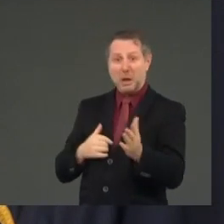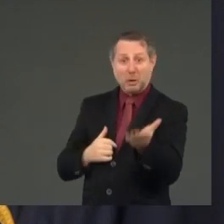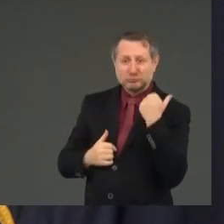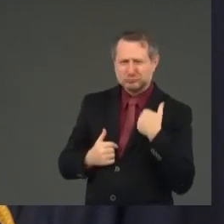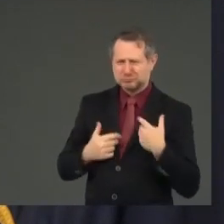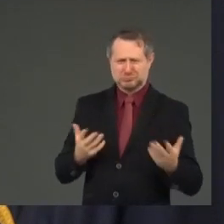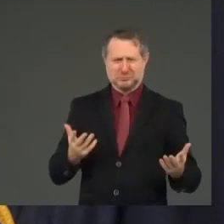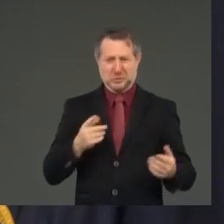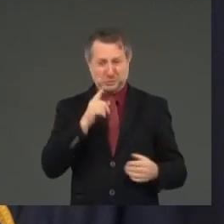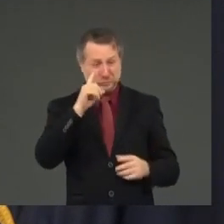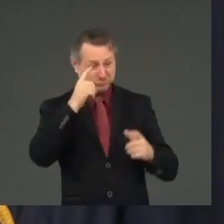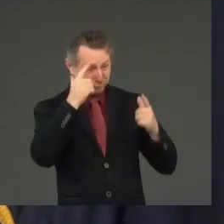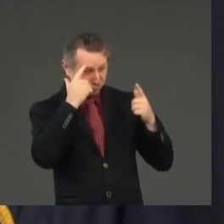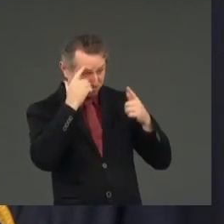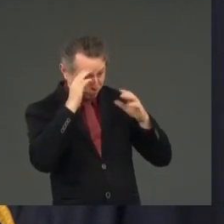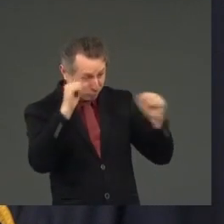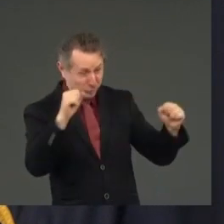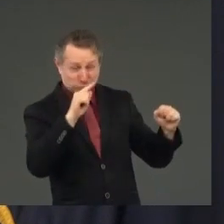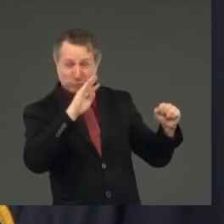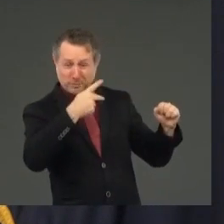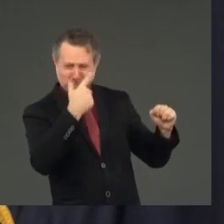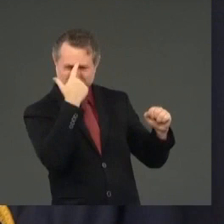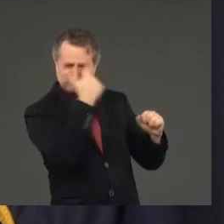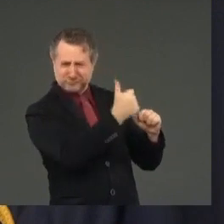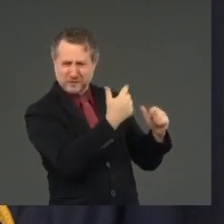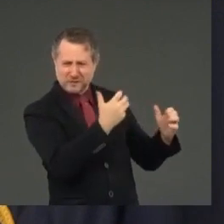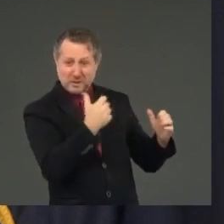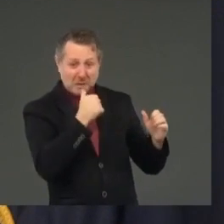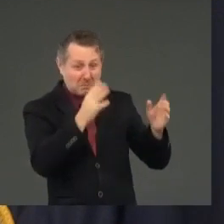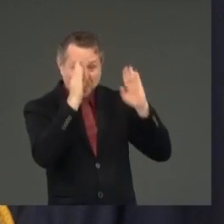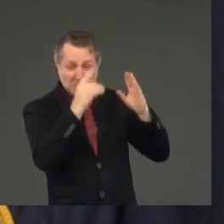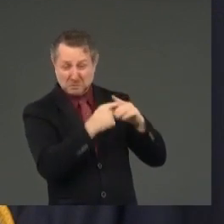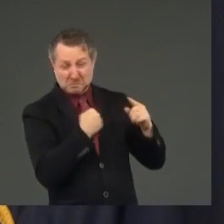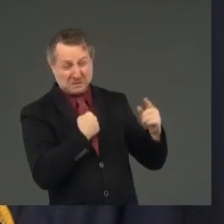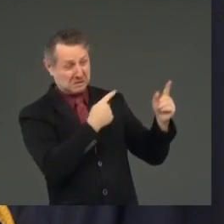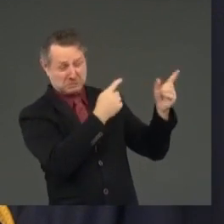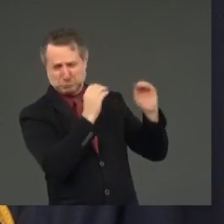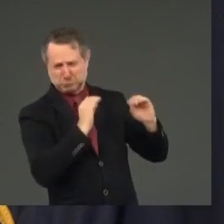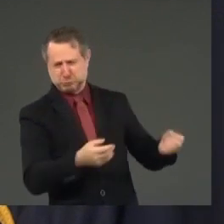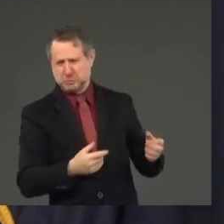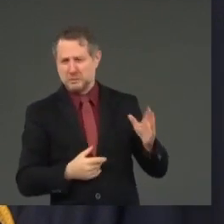FEDERAL PROBE. I DON'T WELCOME, NOT WELCOME. IT DOESN'T MATTER. PRESIDENT TRUMP DOES WHAT HE